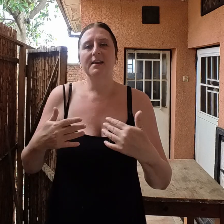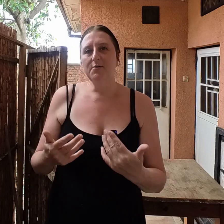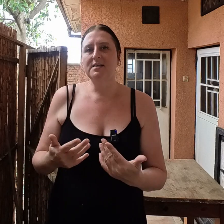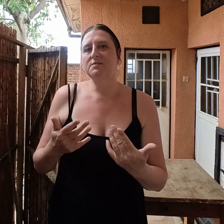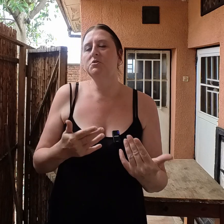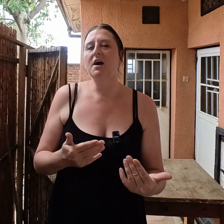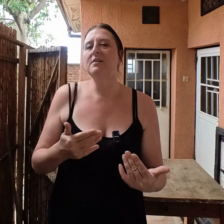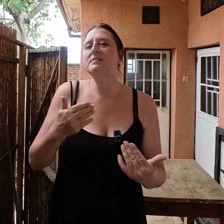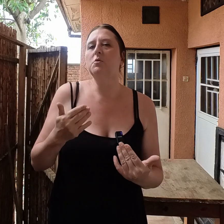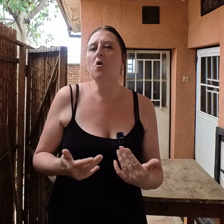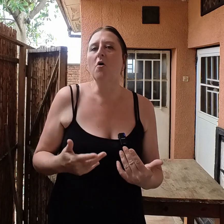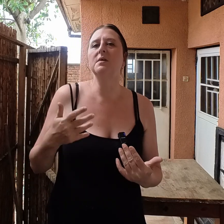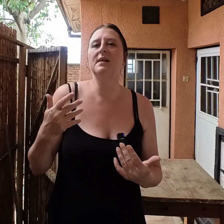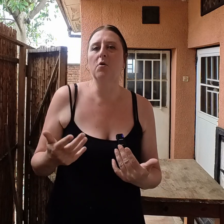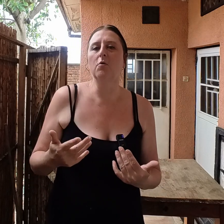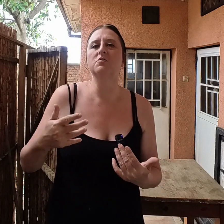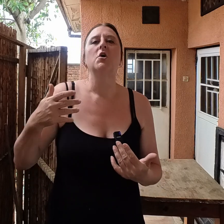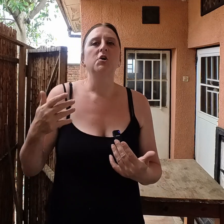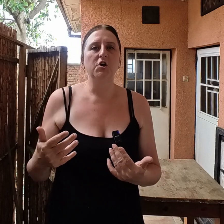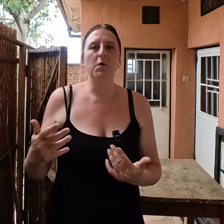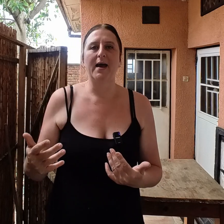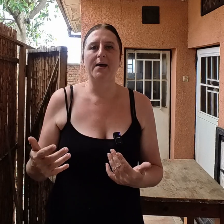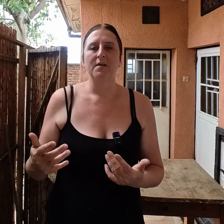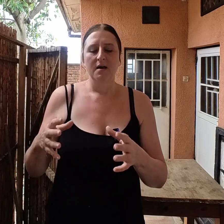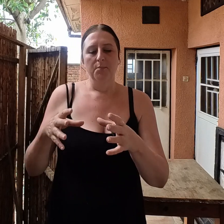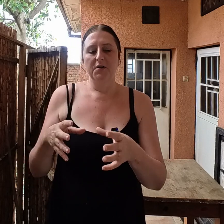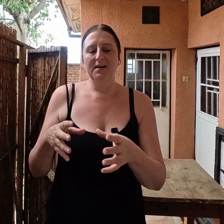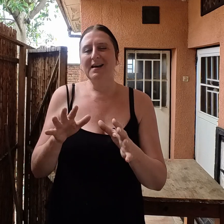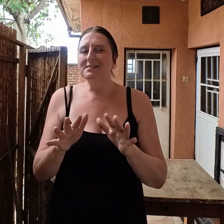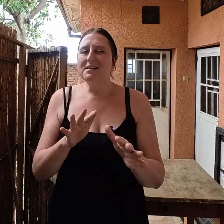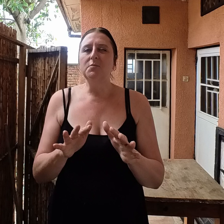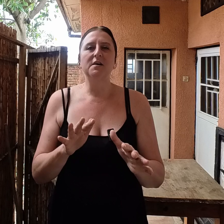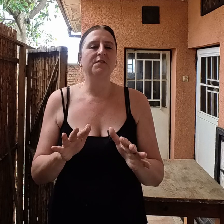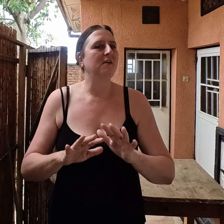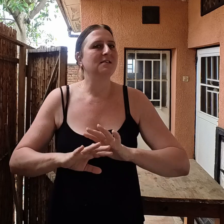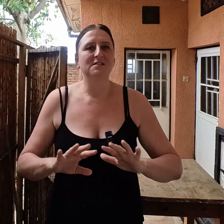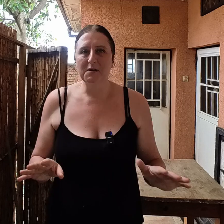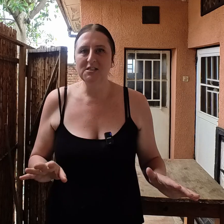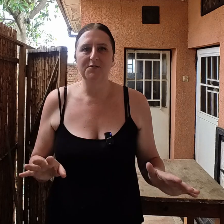and nowadays Butare is more commonly called Huye. But it gets a little bit confusing, especially